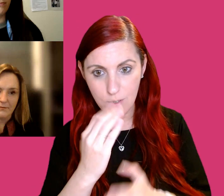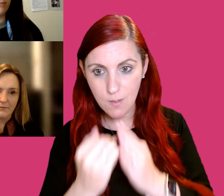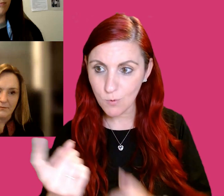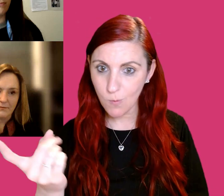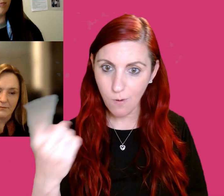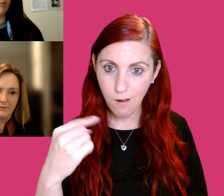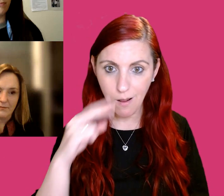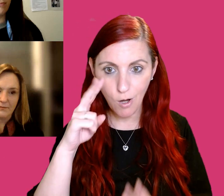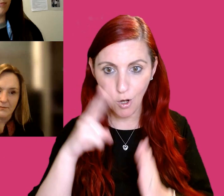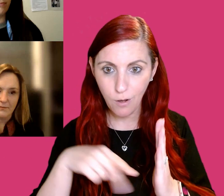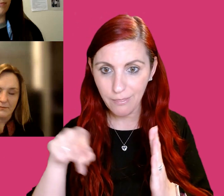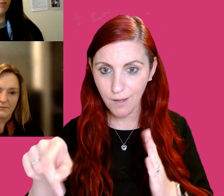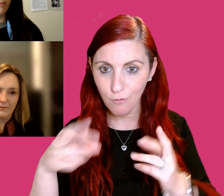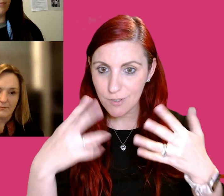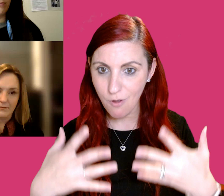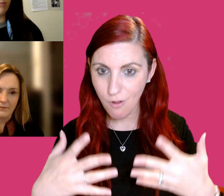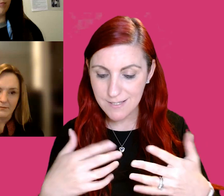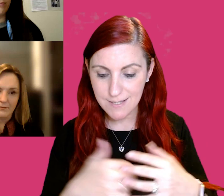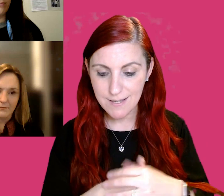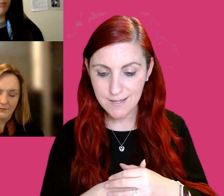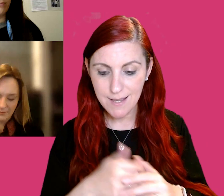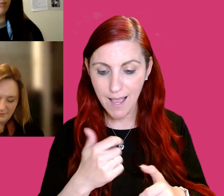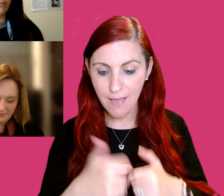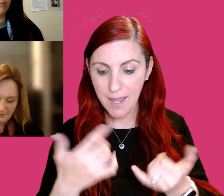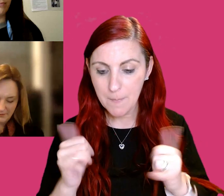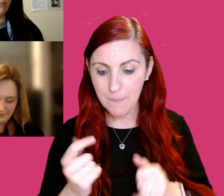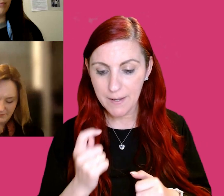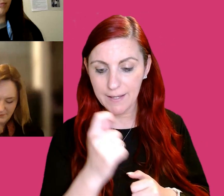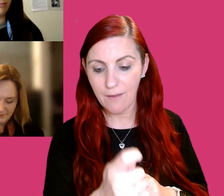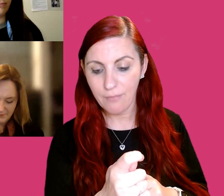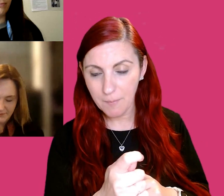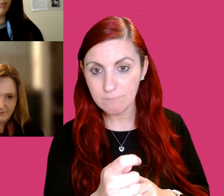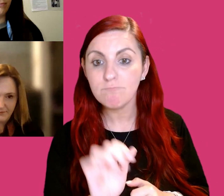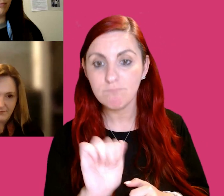look at their sugar results and then maybe give them the nod that they could go home and return